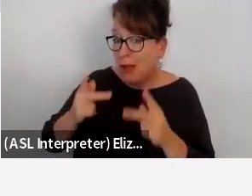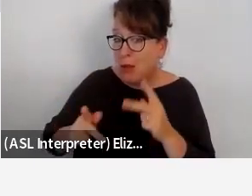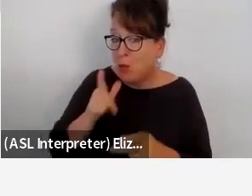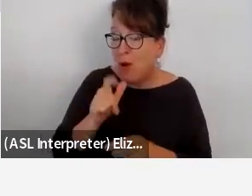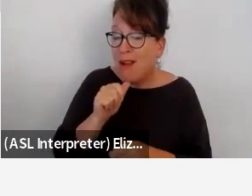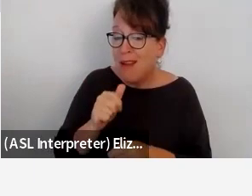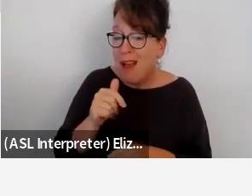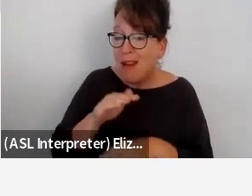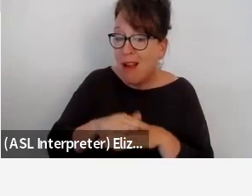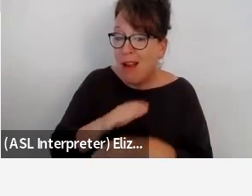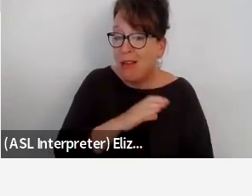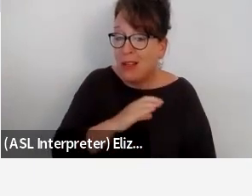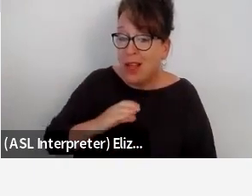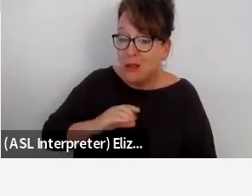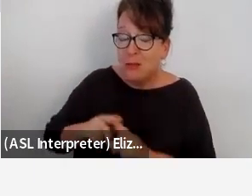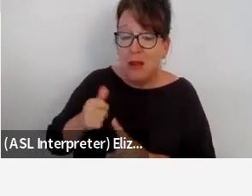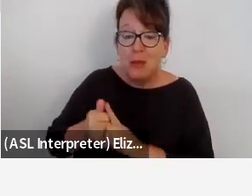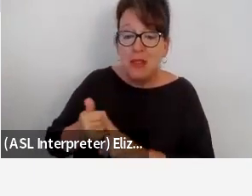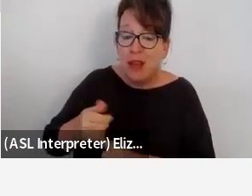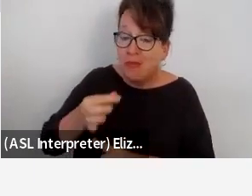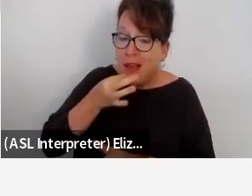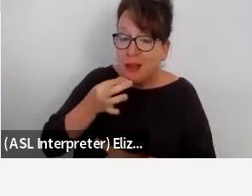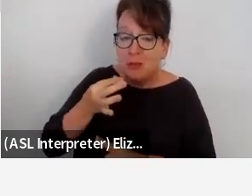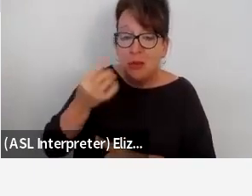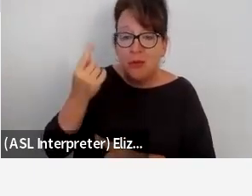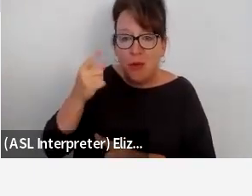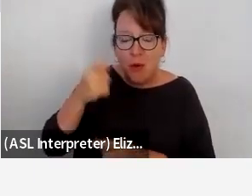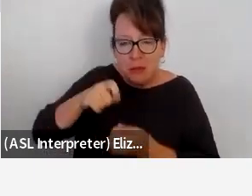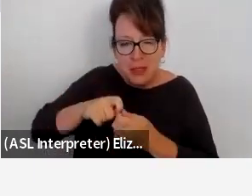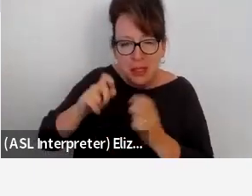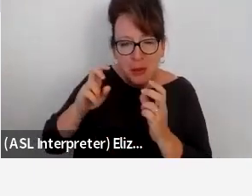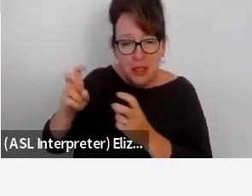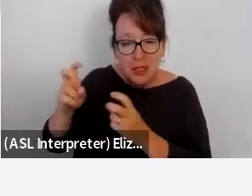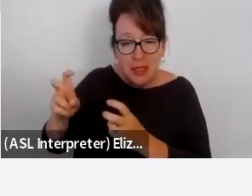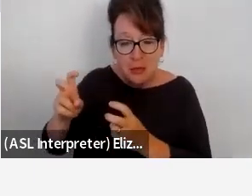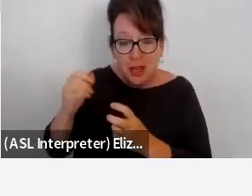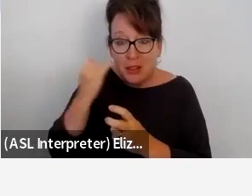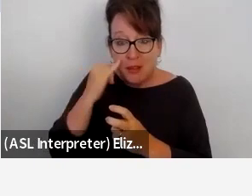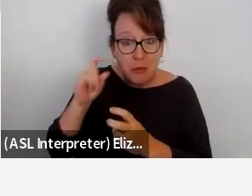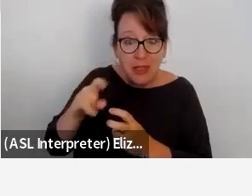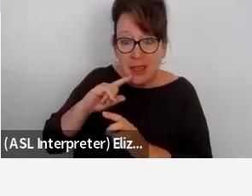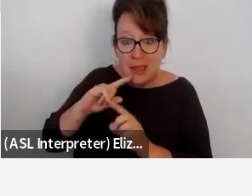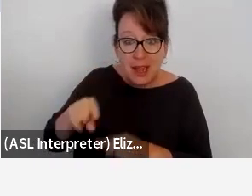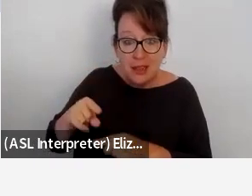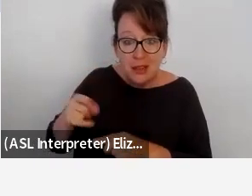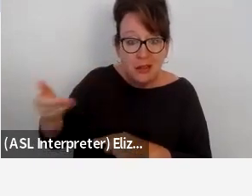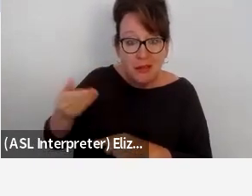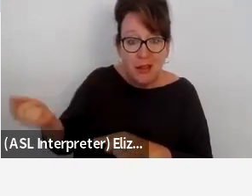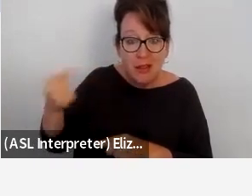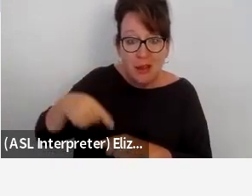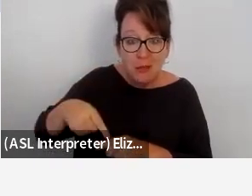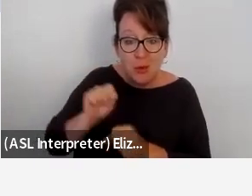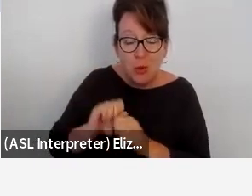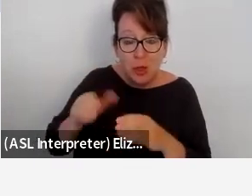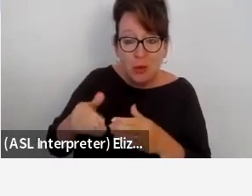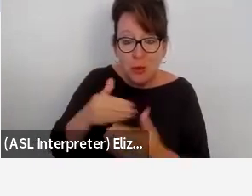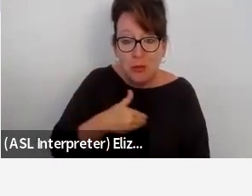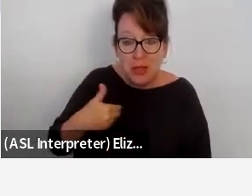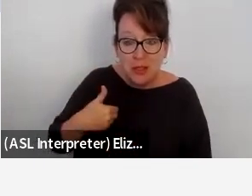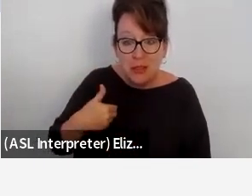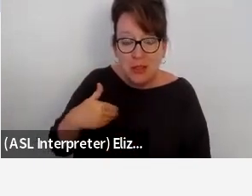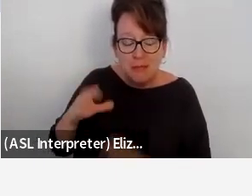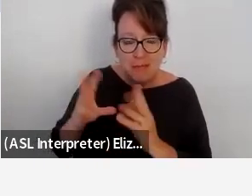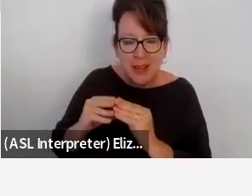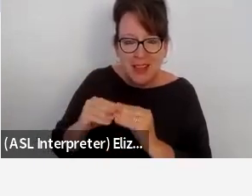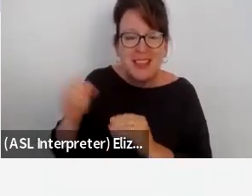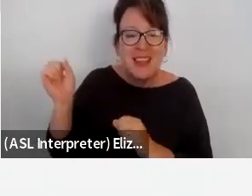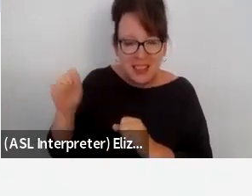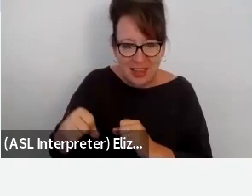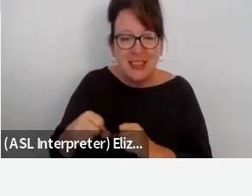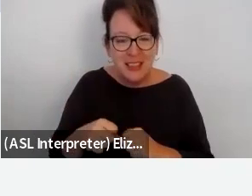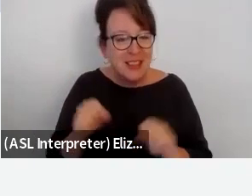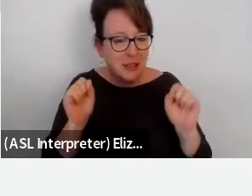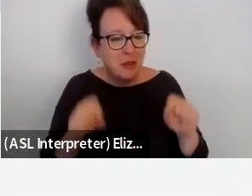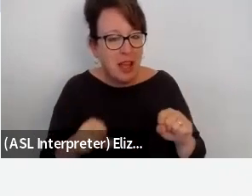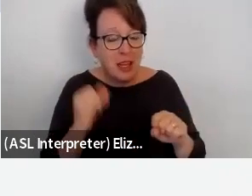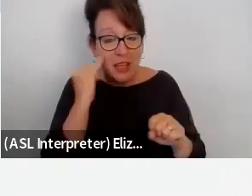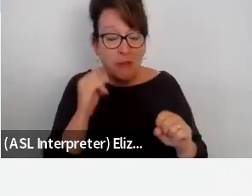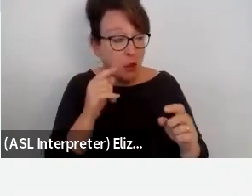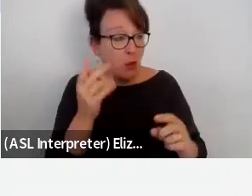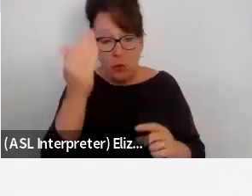Giving a moment for everybody to respond.